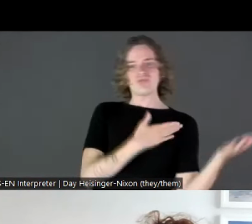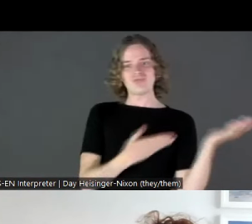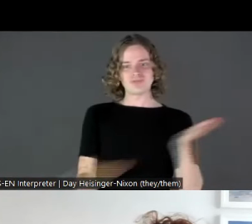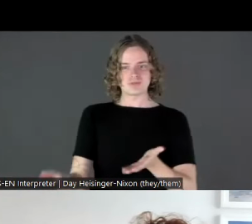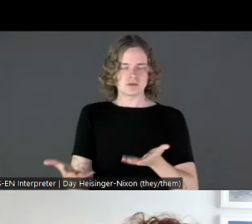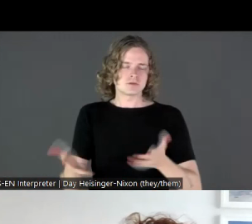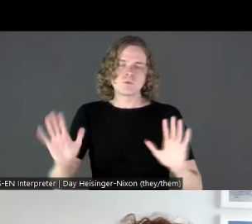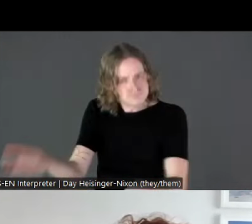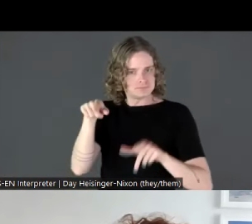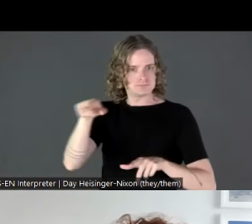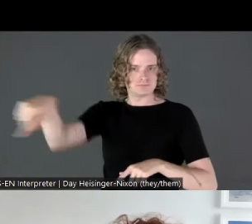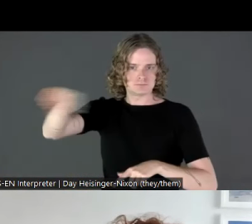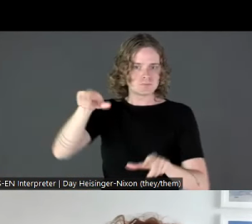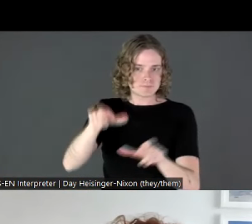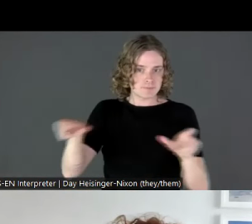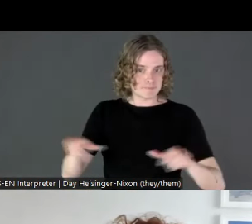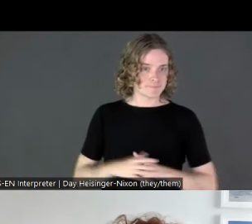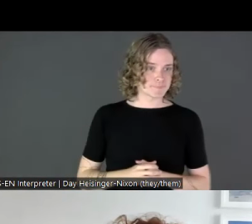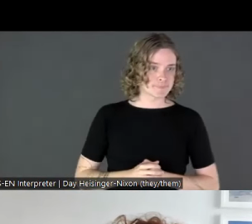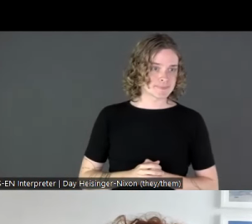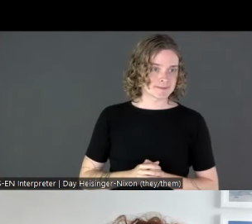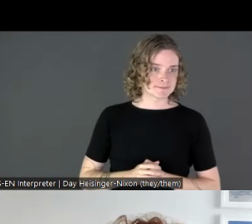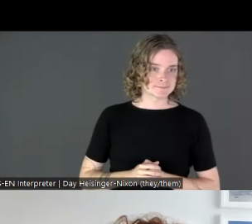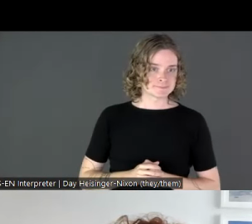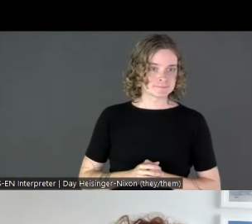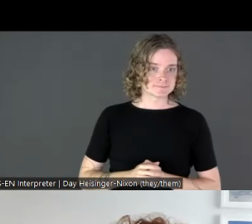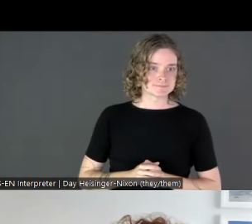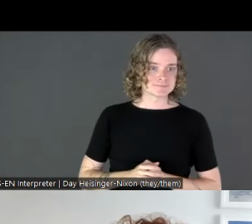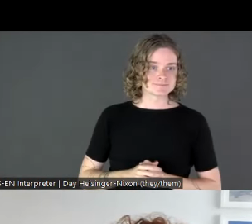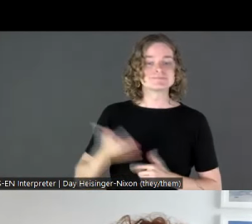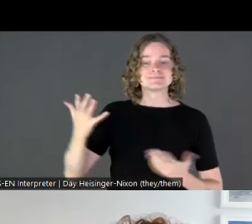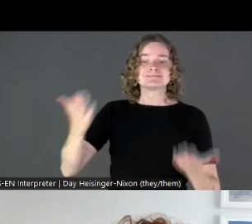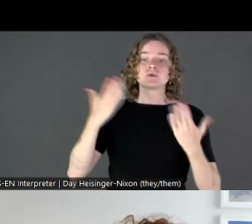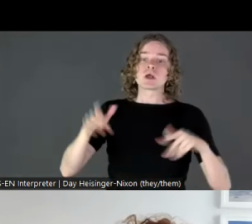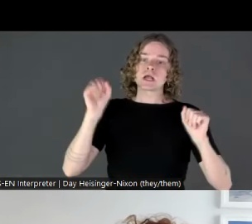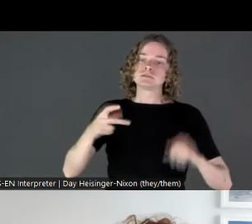Each profile refers to the humanitarian inclusion standards of disability and inclusion to which